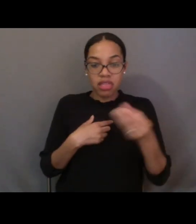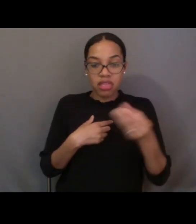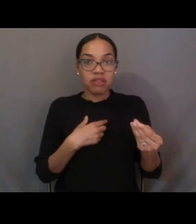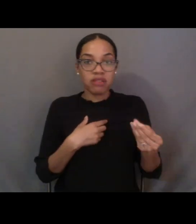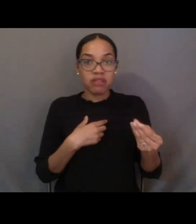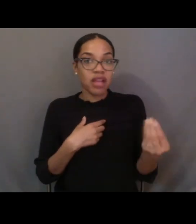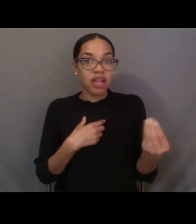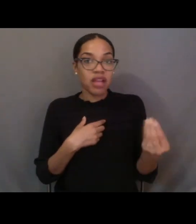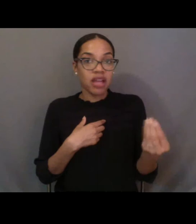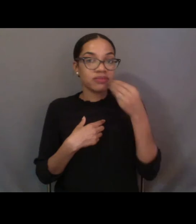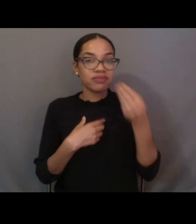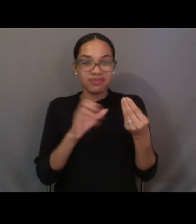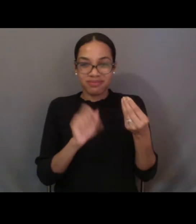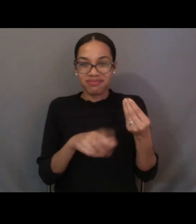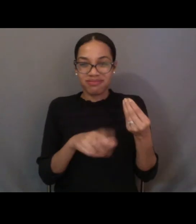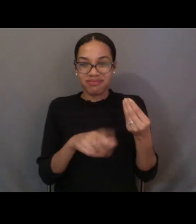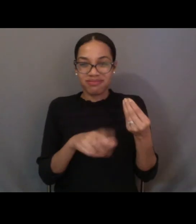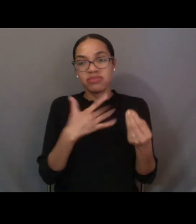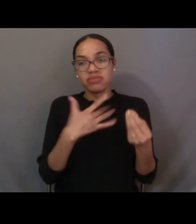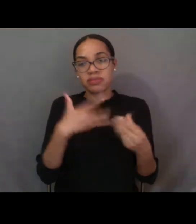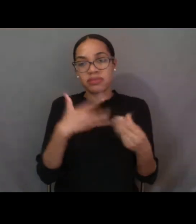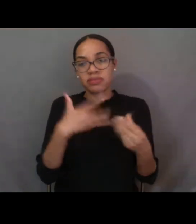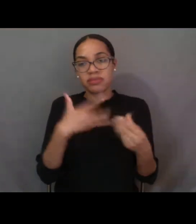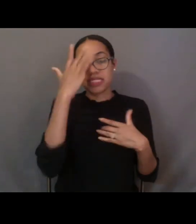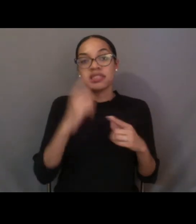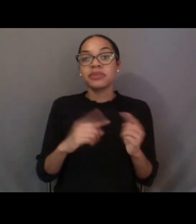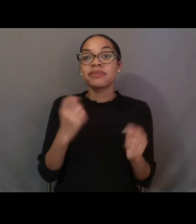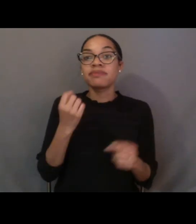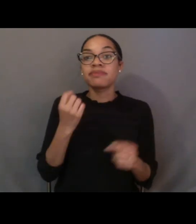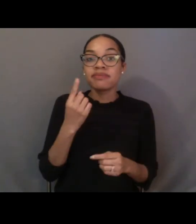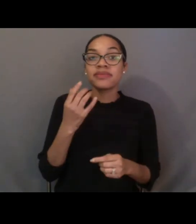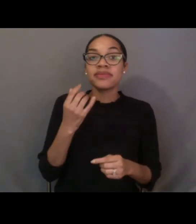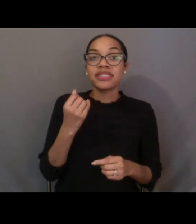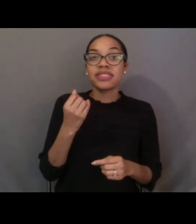But oysters can get diseases, like any other animal or like humans.